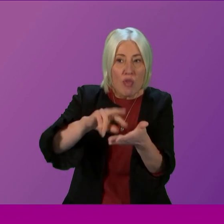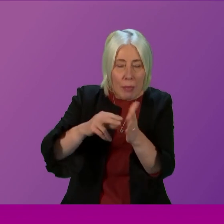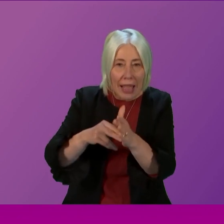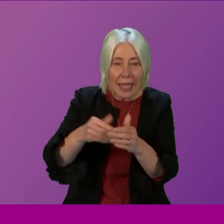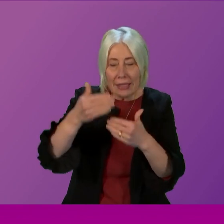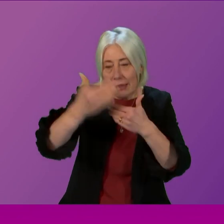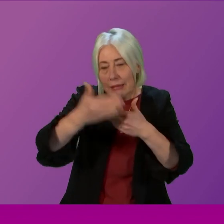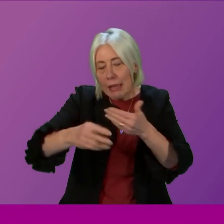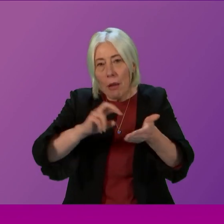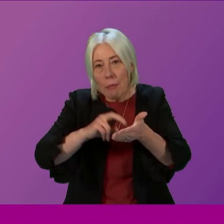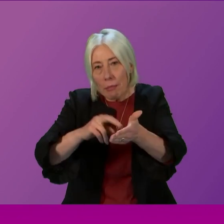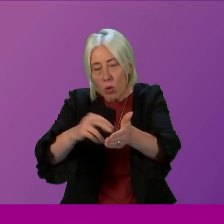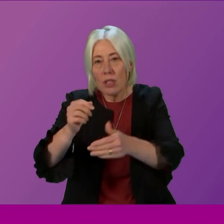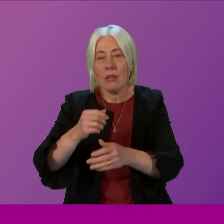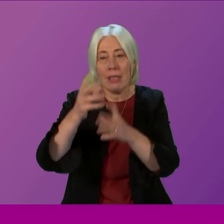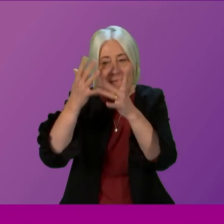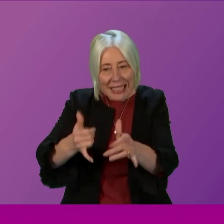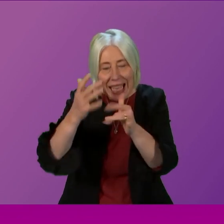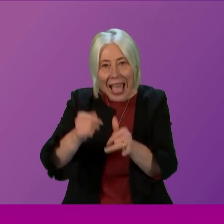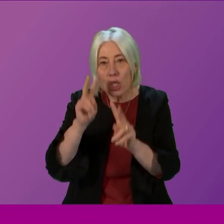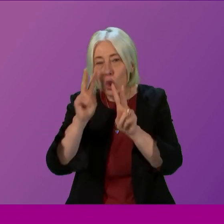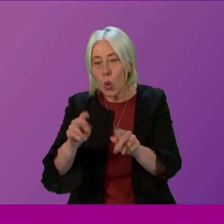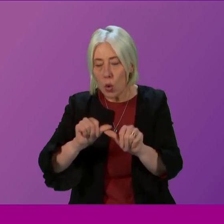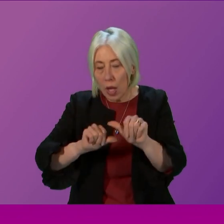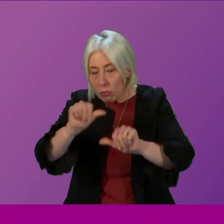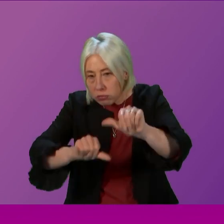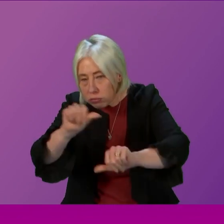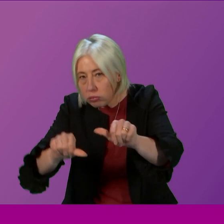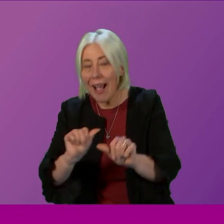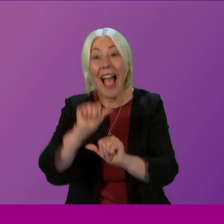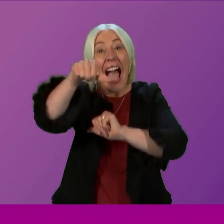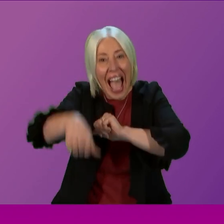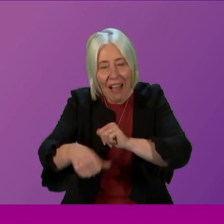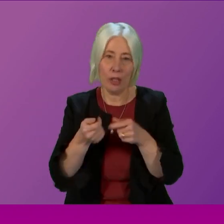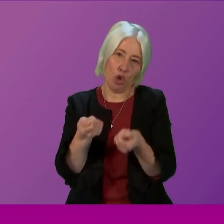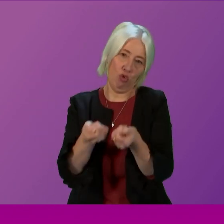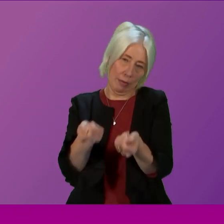in future years, to monitor their progress and condition after treatment. Those are not